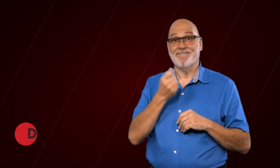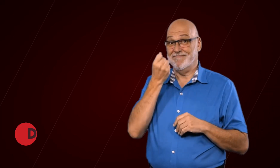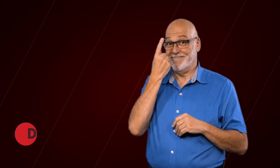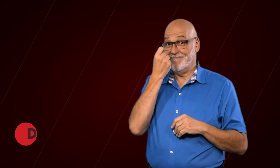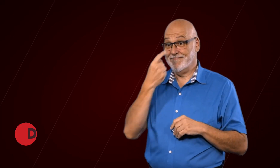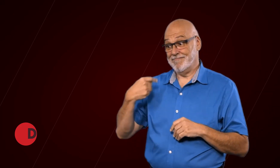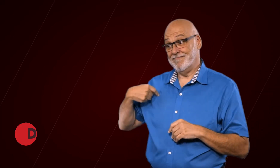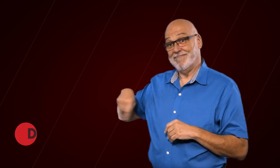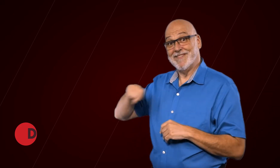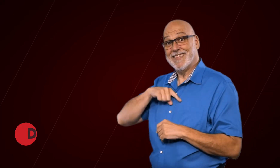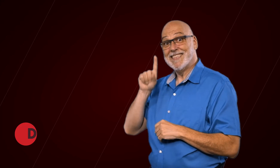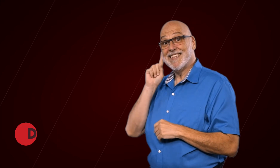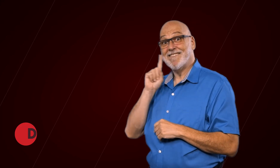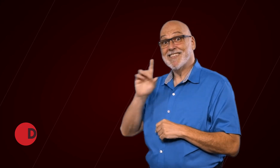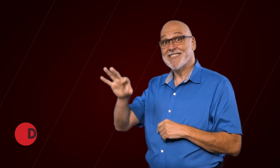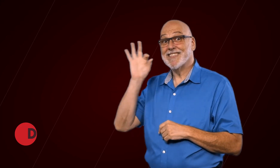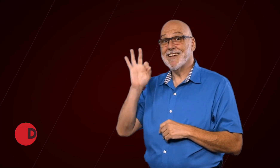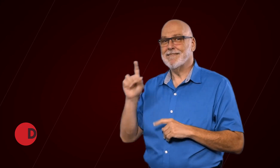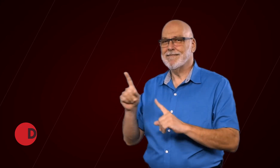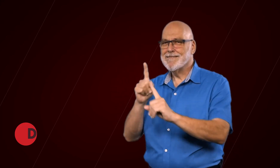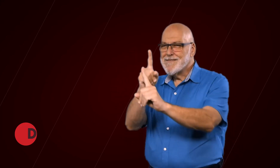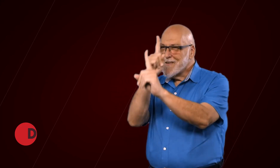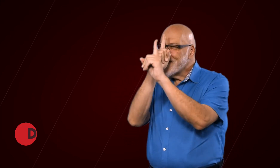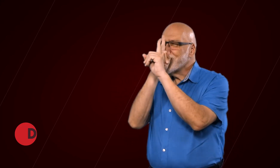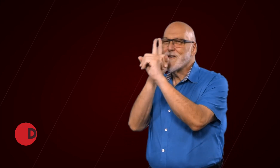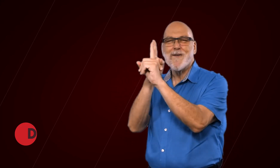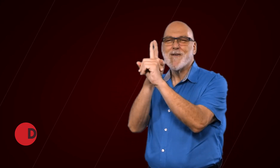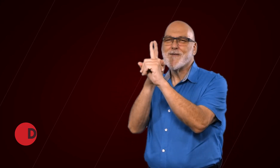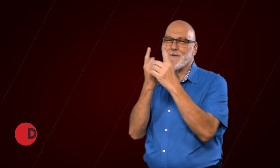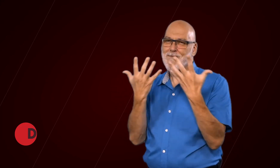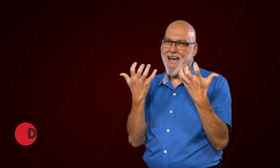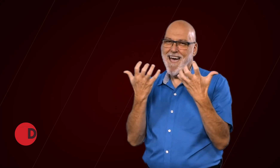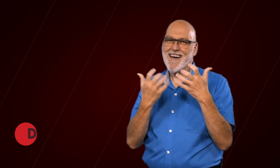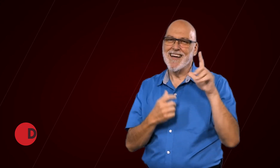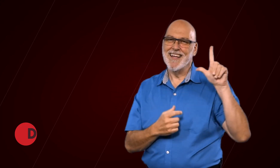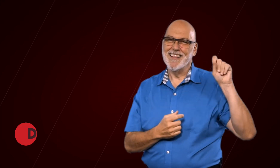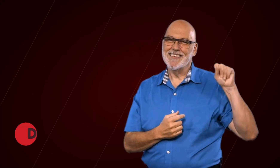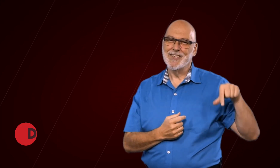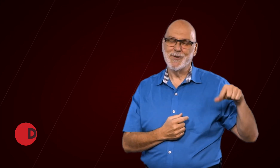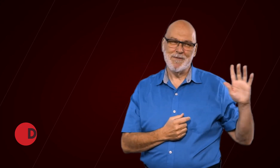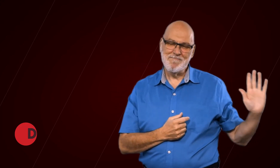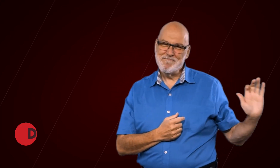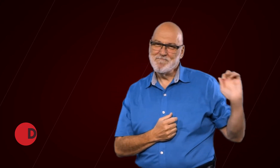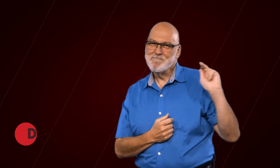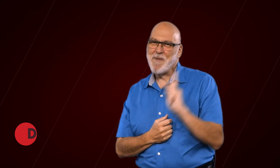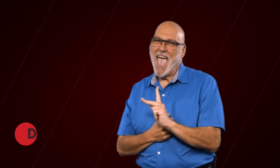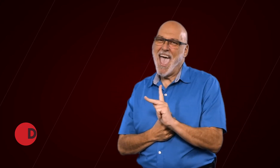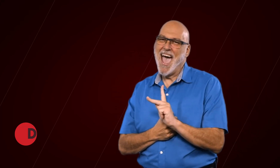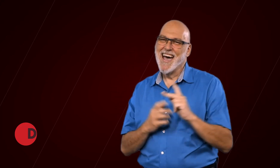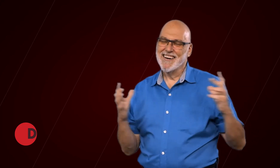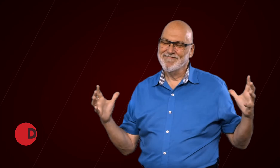It is our DeafDots goal to bring the LSQ team back.